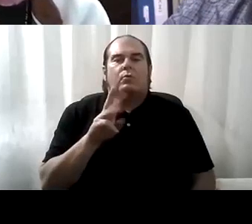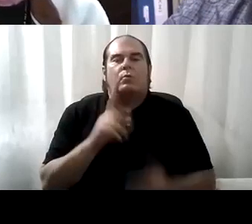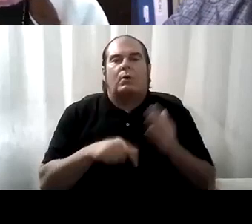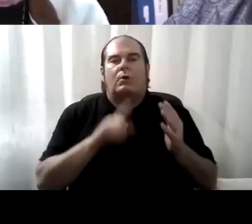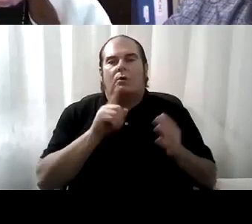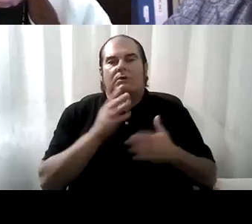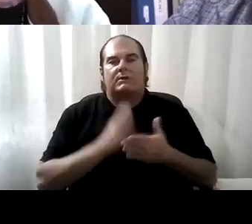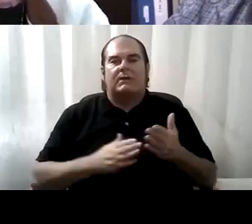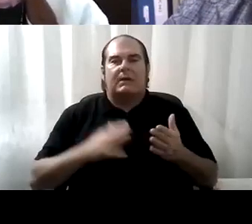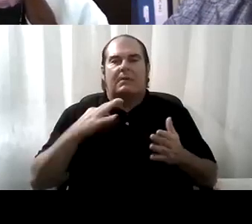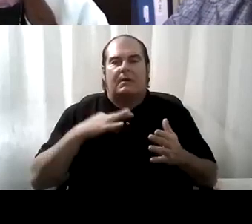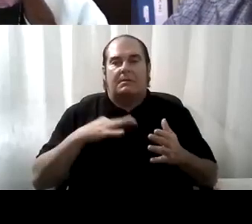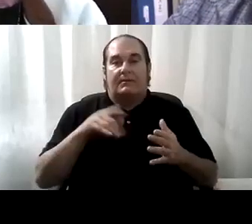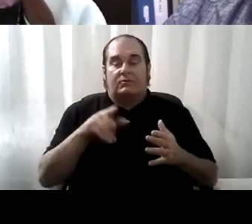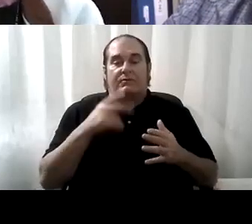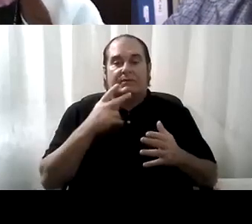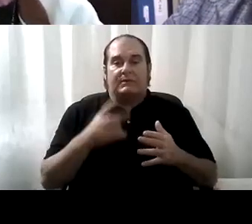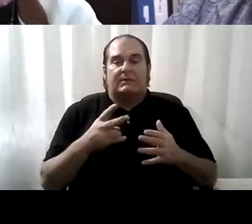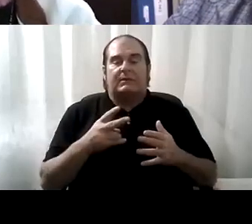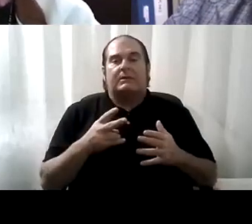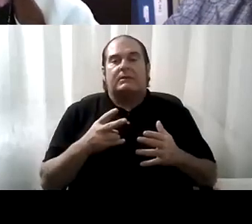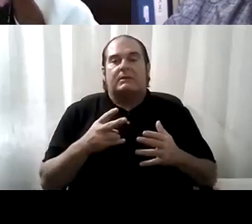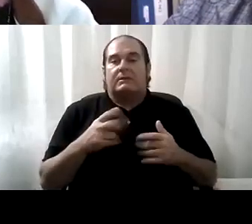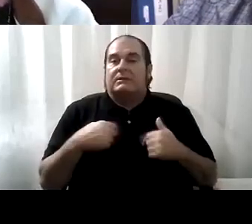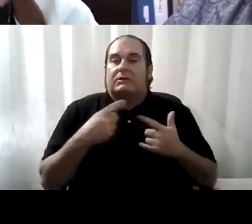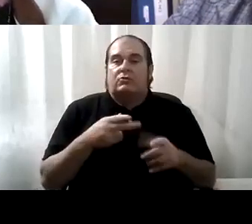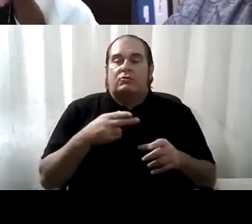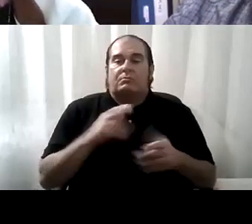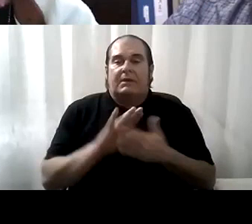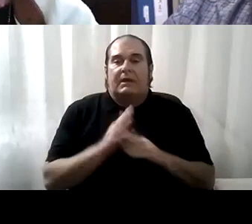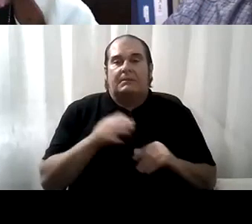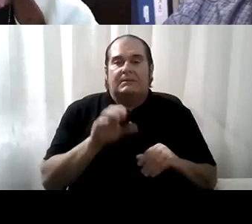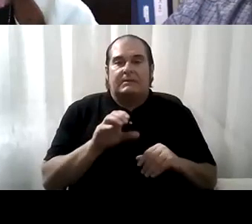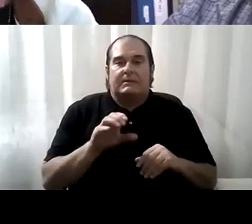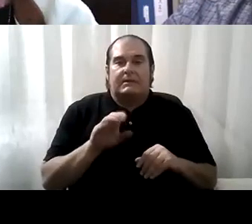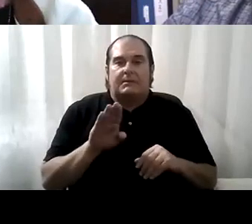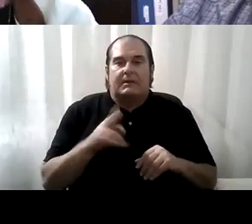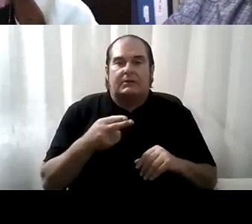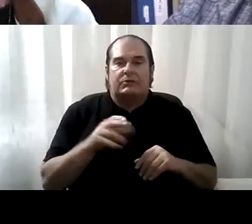seen since becoming a CCBHC for Helen fair bee?